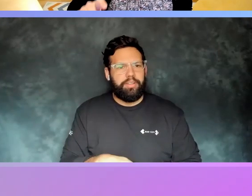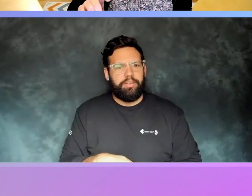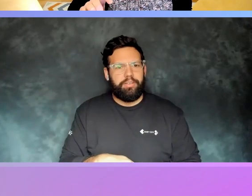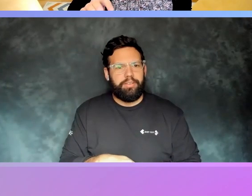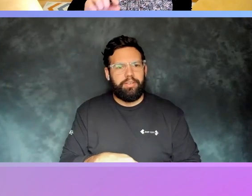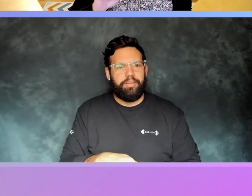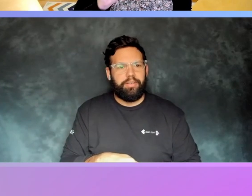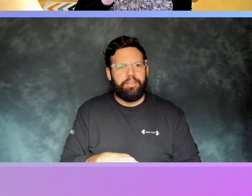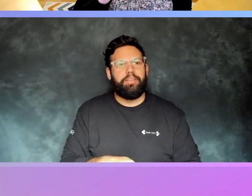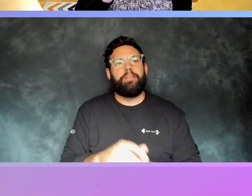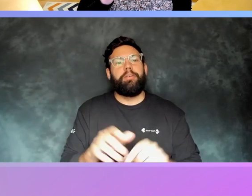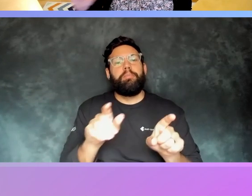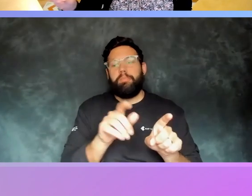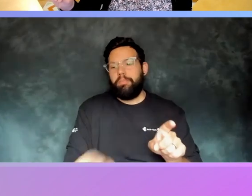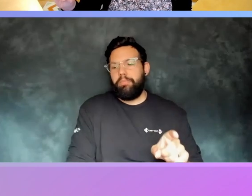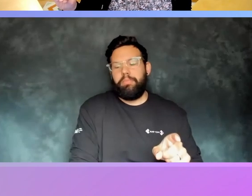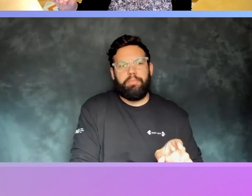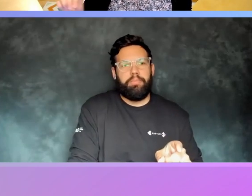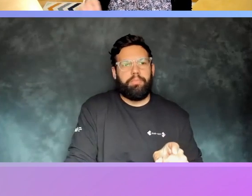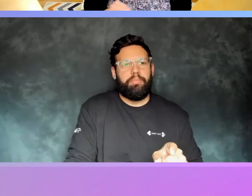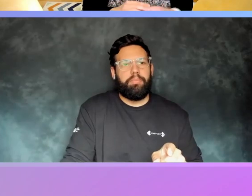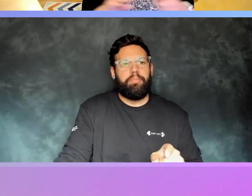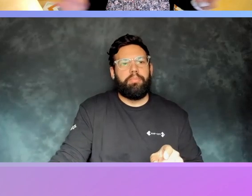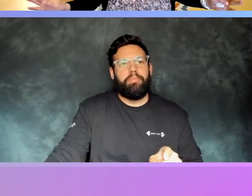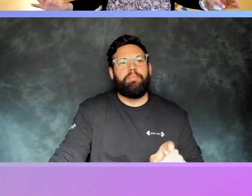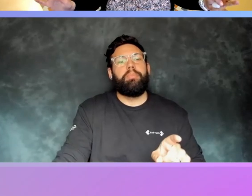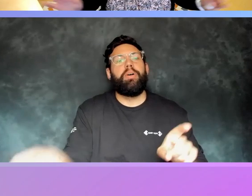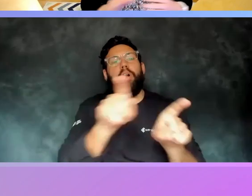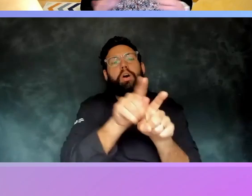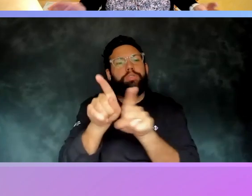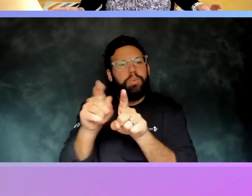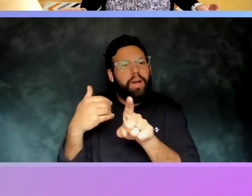heading. Success criteria falls into the one point 3.1